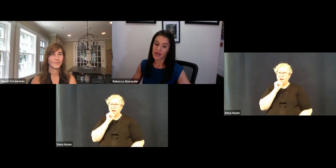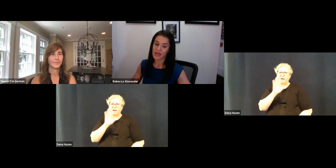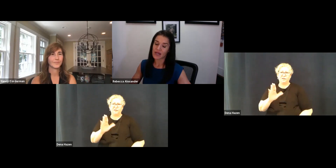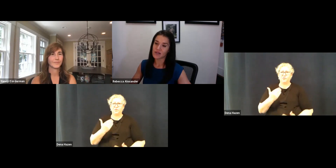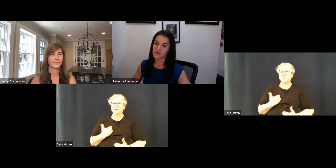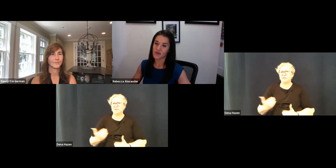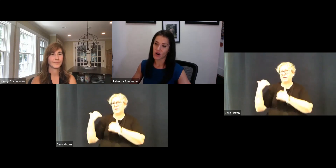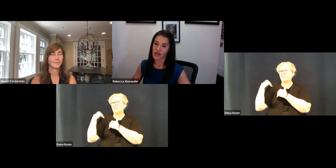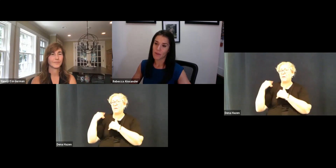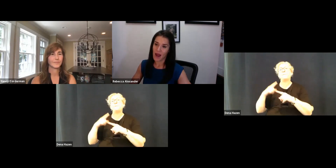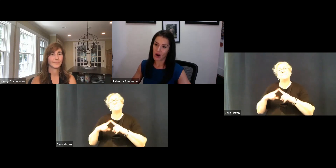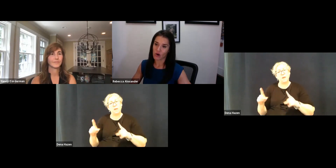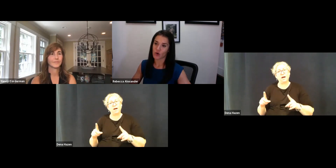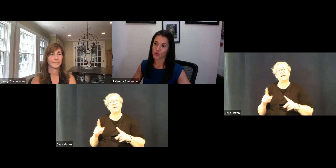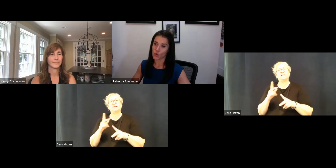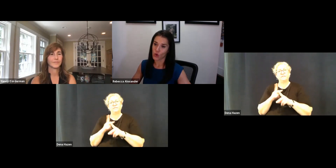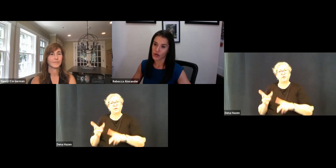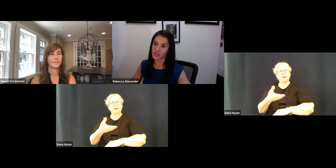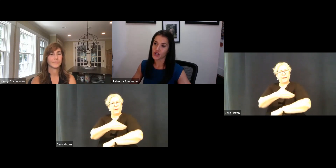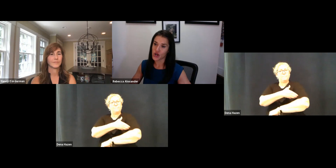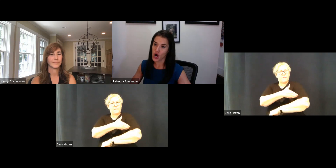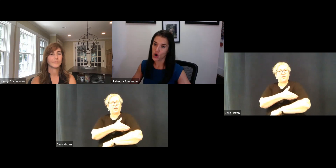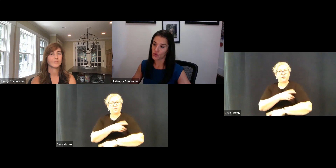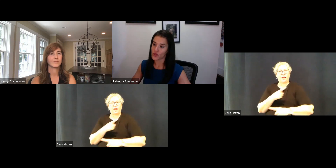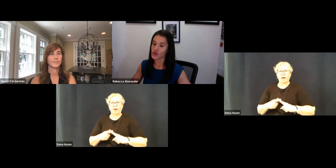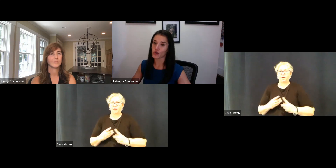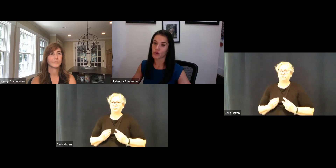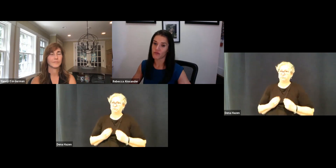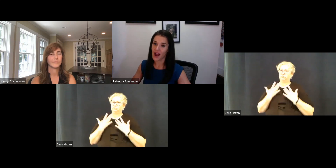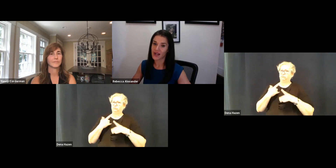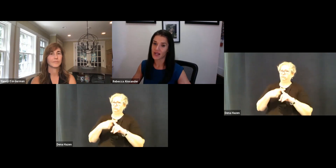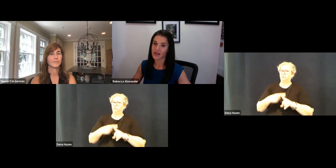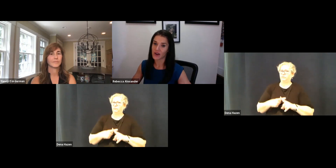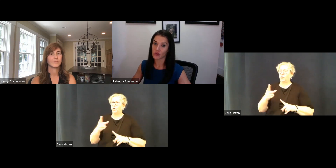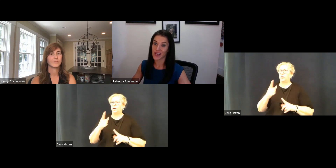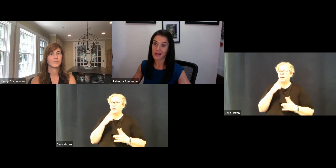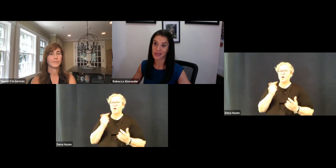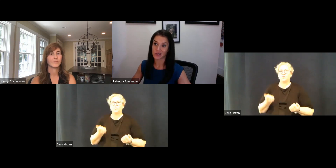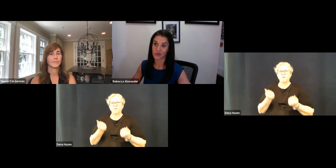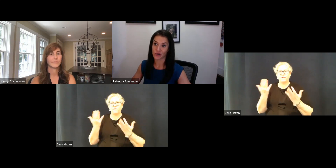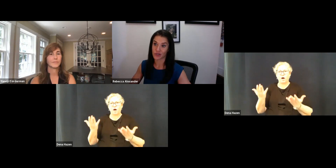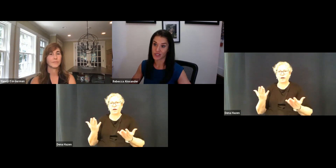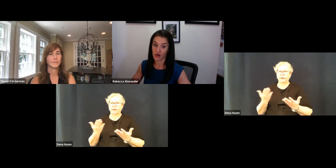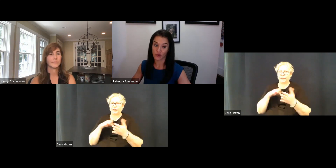but it is very empowering and rewarding to know that you're providing not only access for yourself,